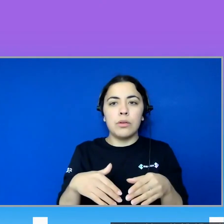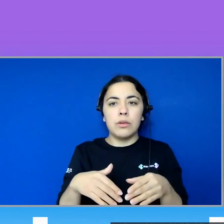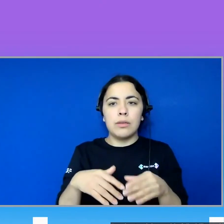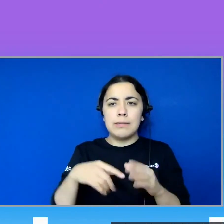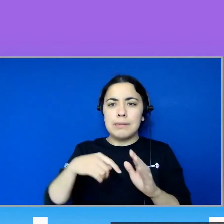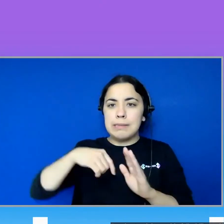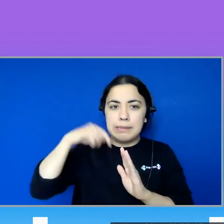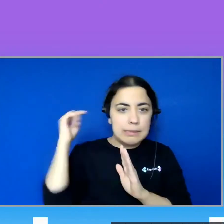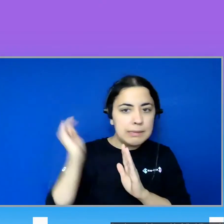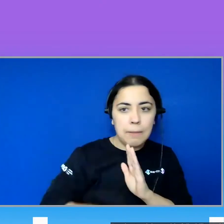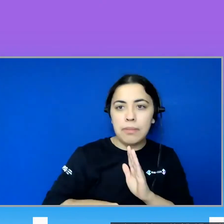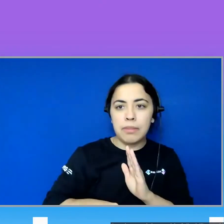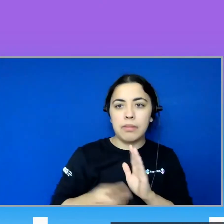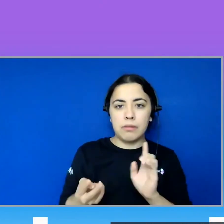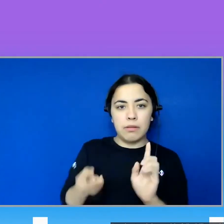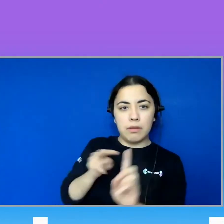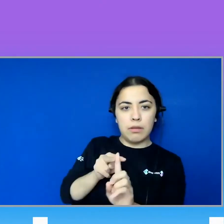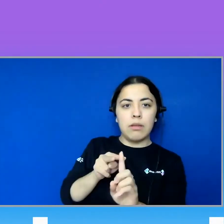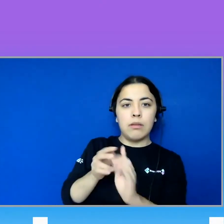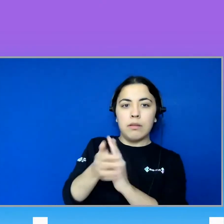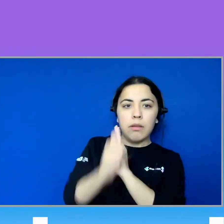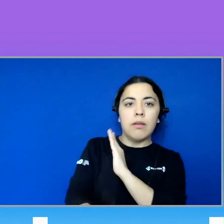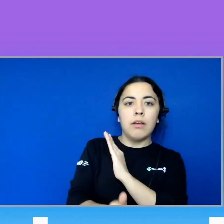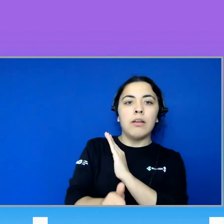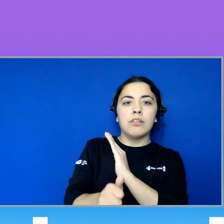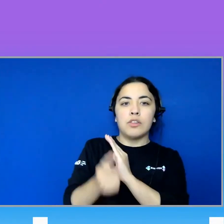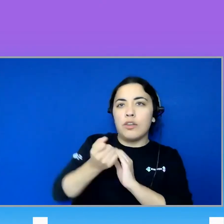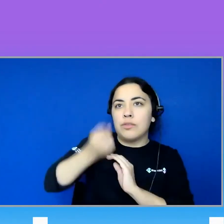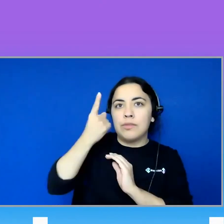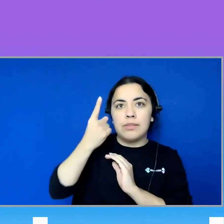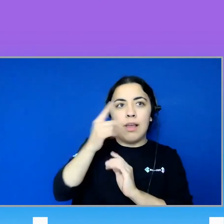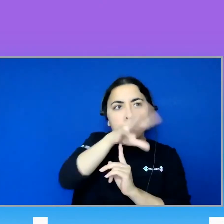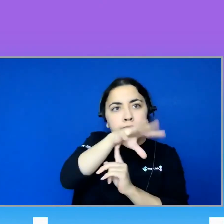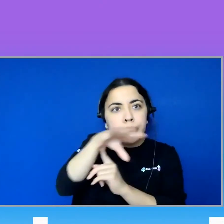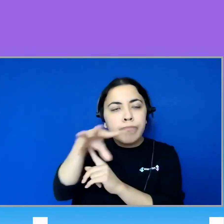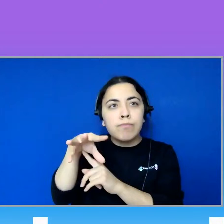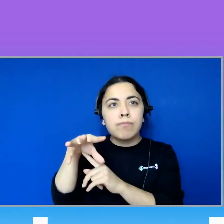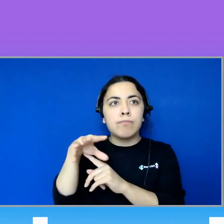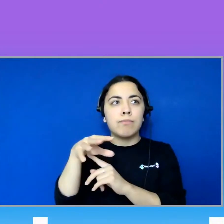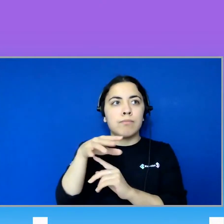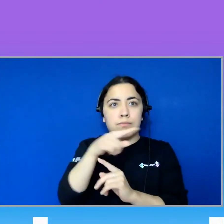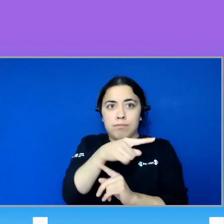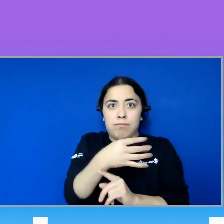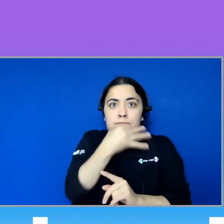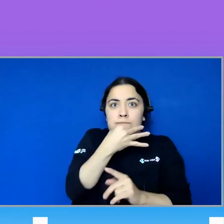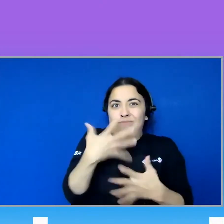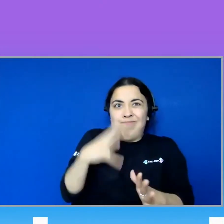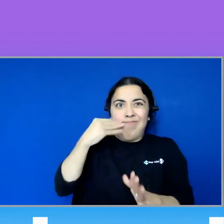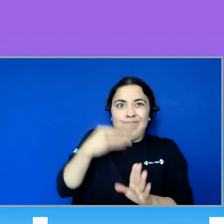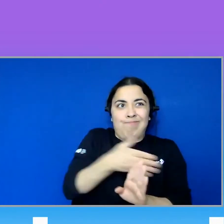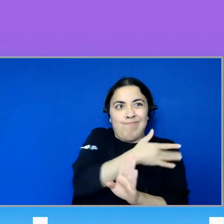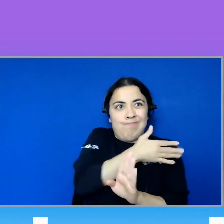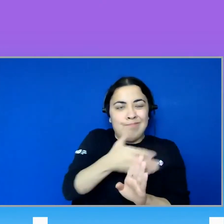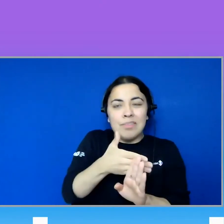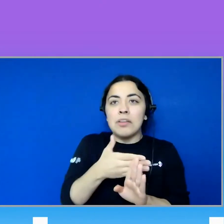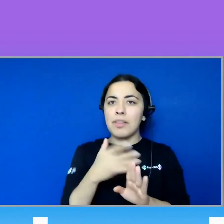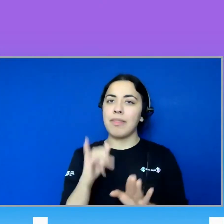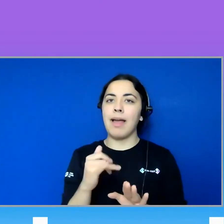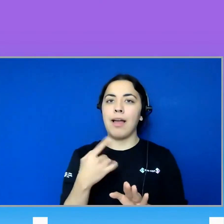deftness at being a documentary